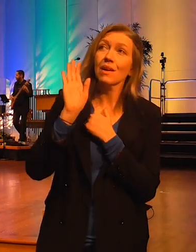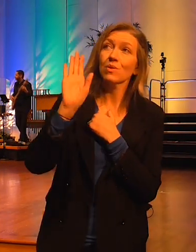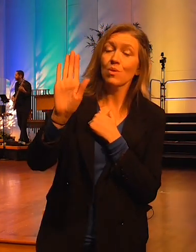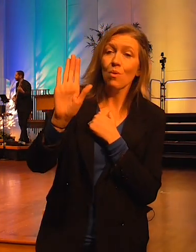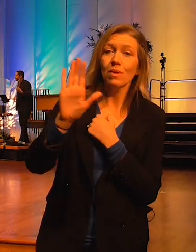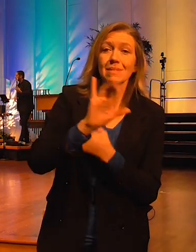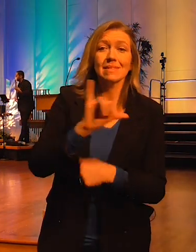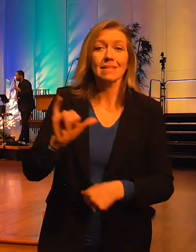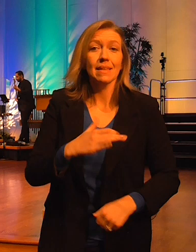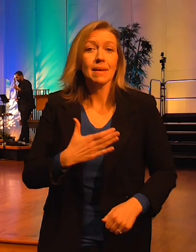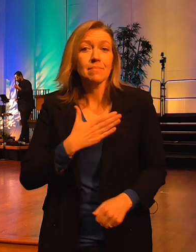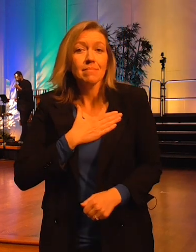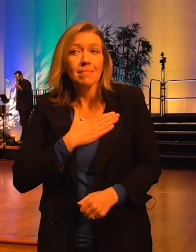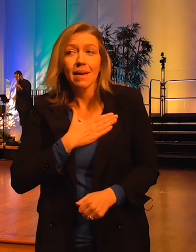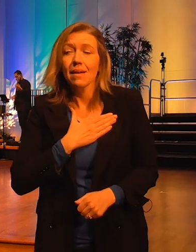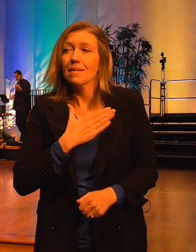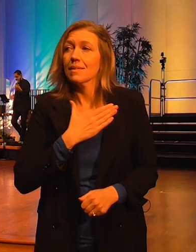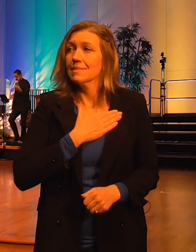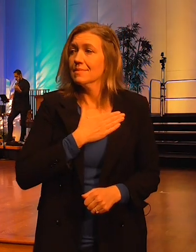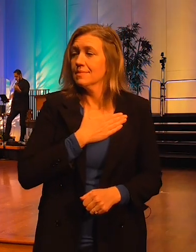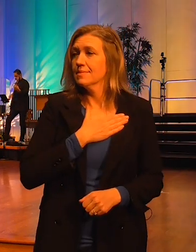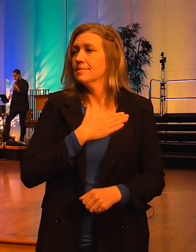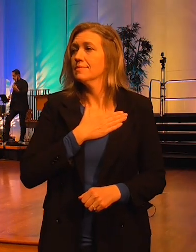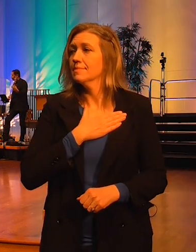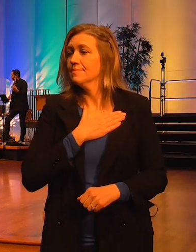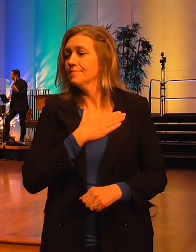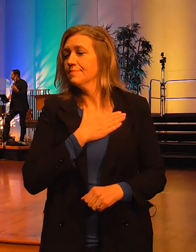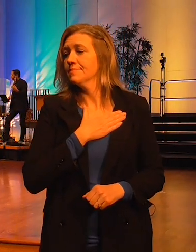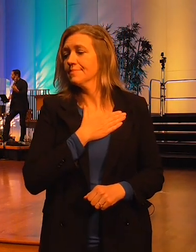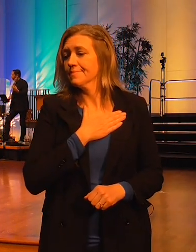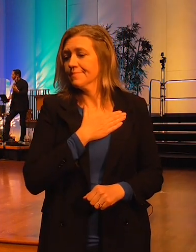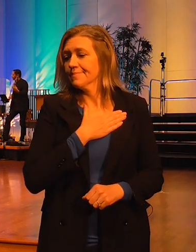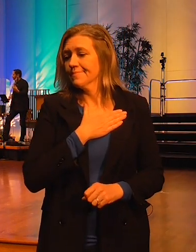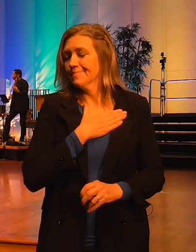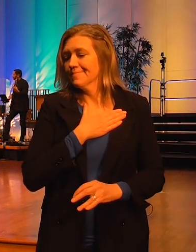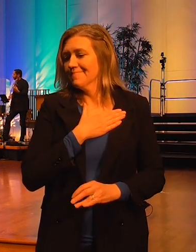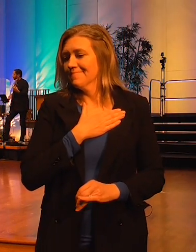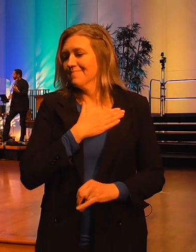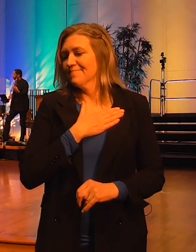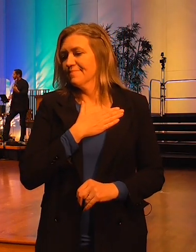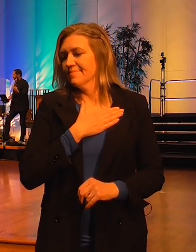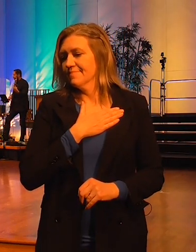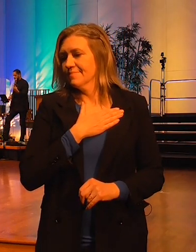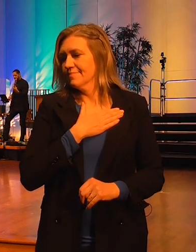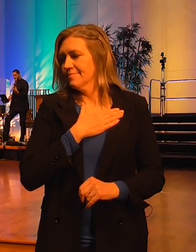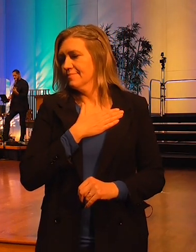M oh world